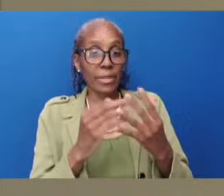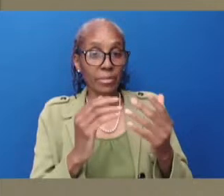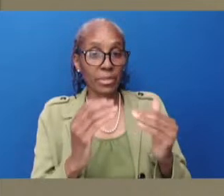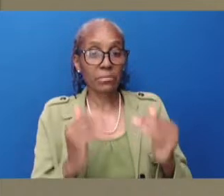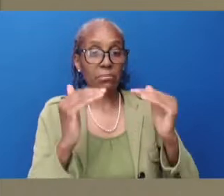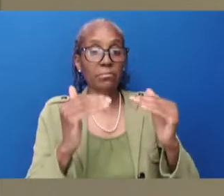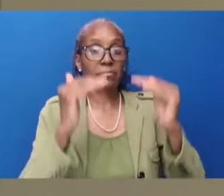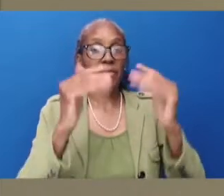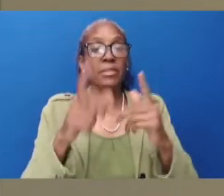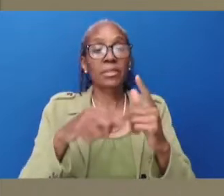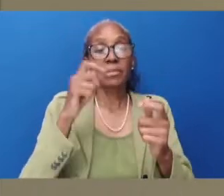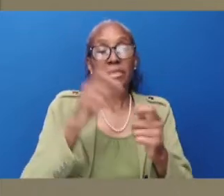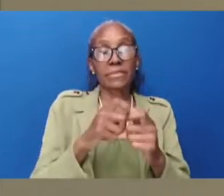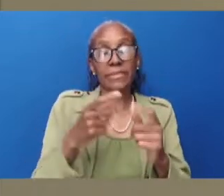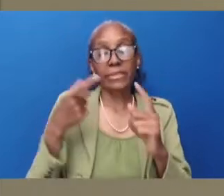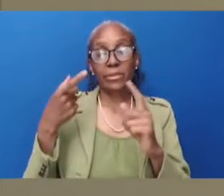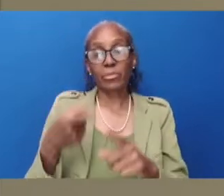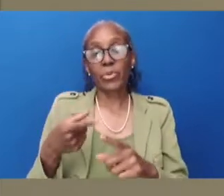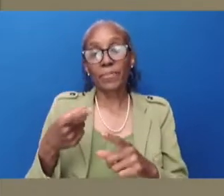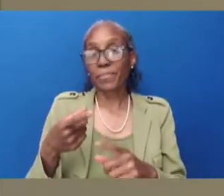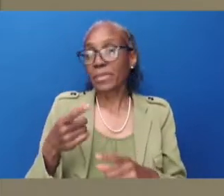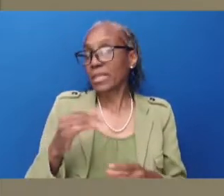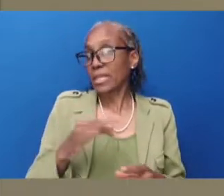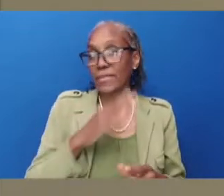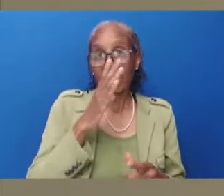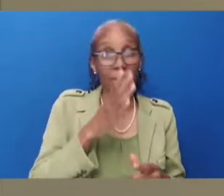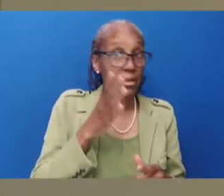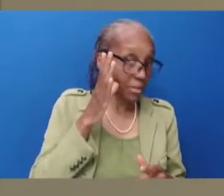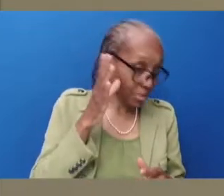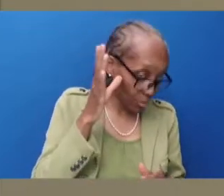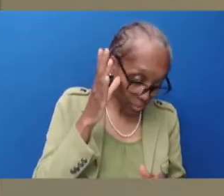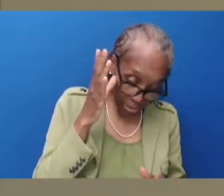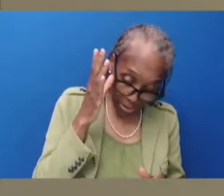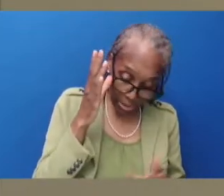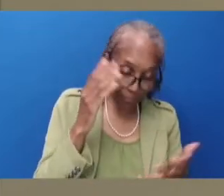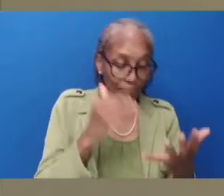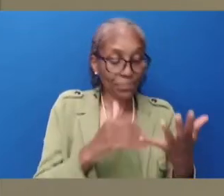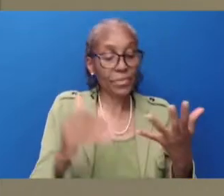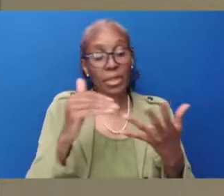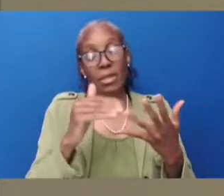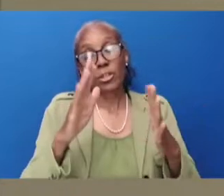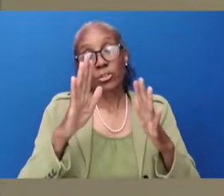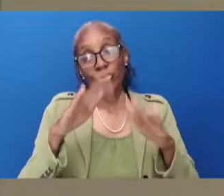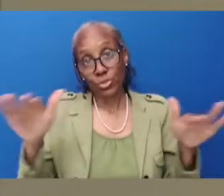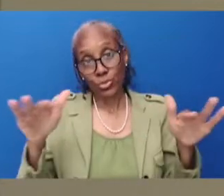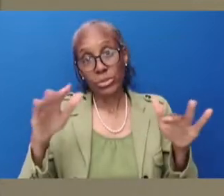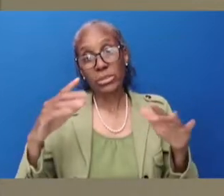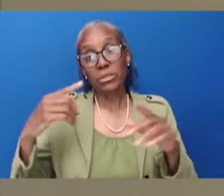PEOPLE UP IN IN THE -- AND THE